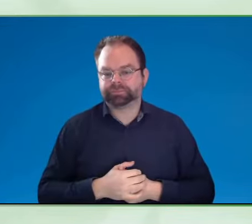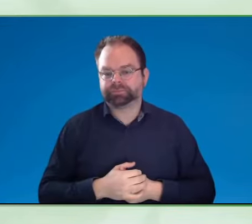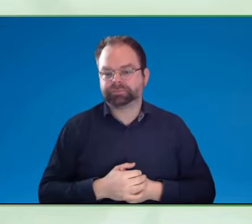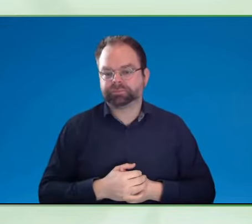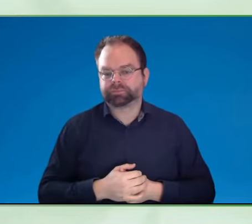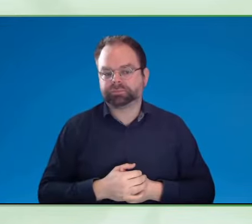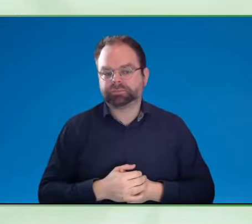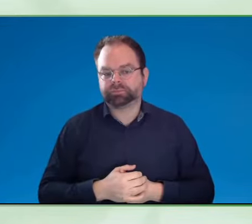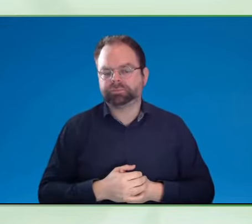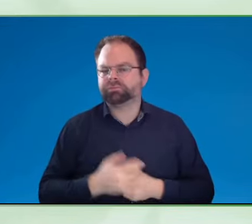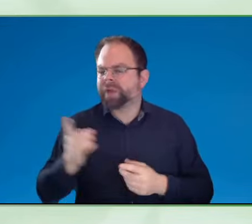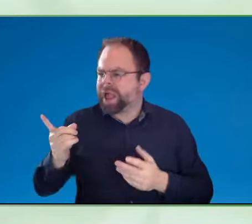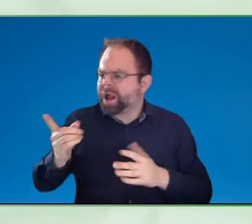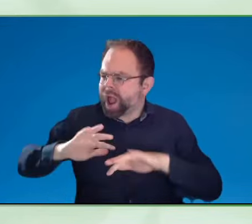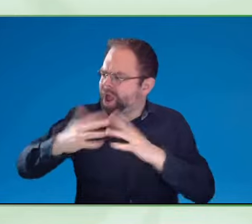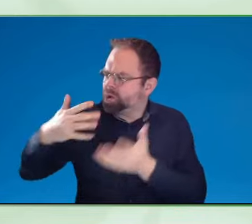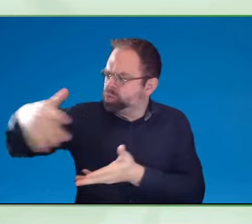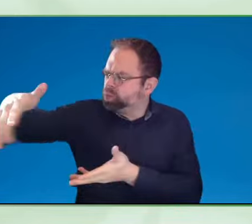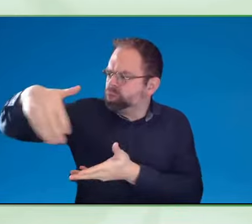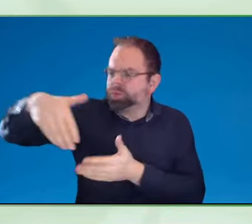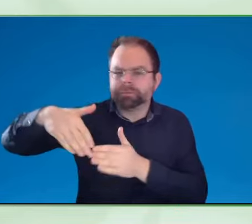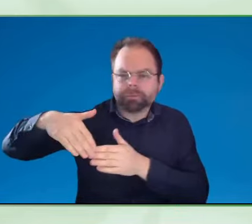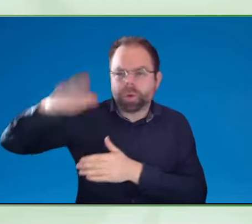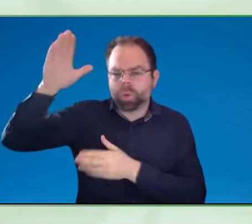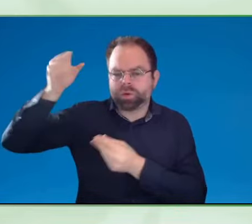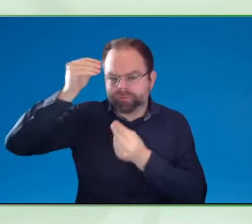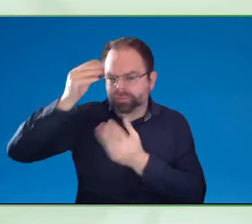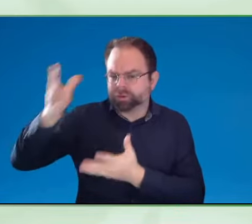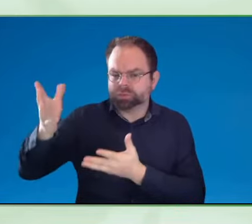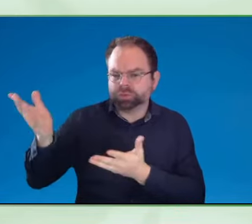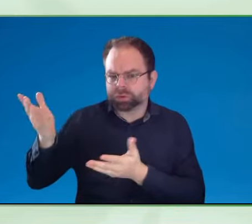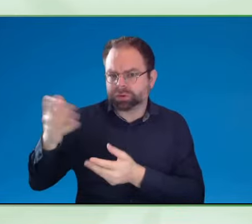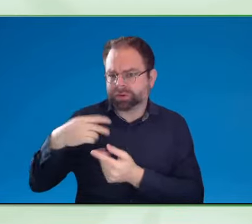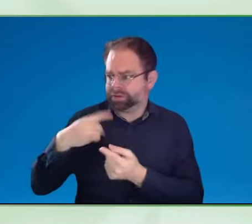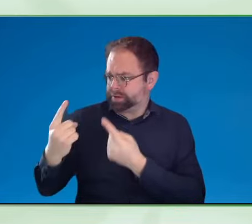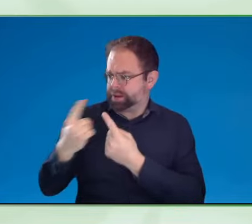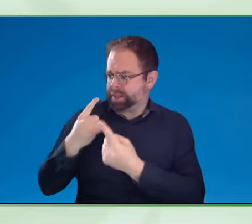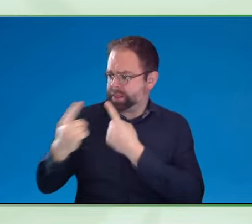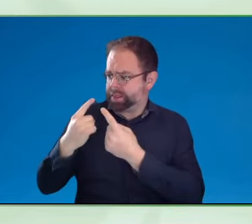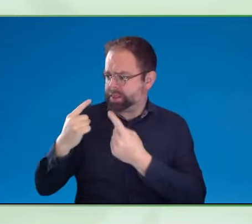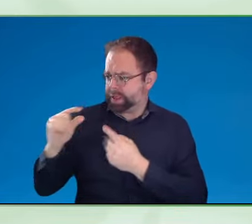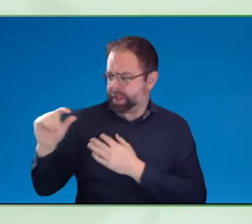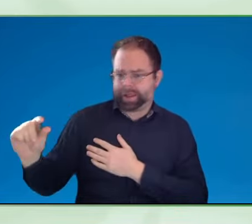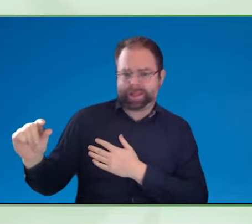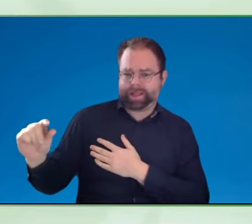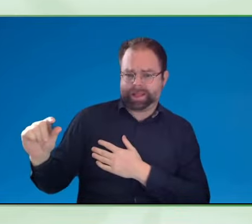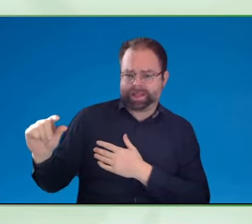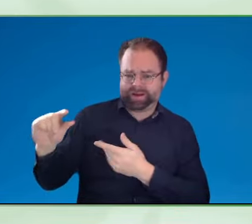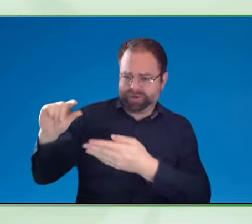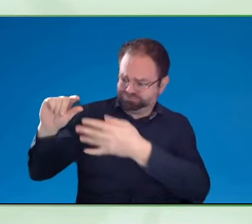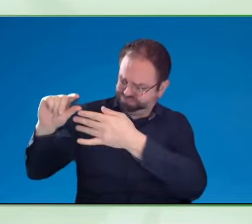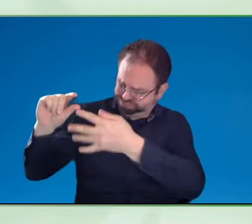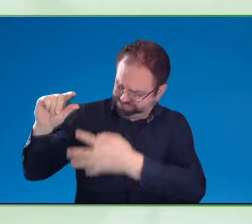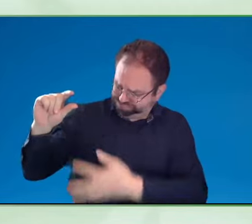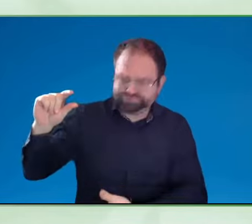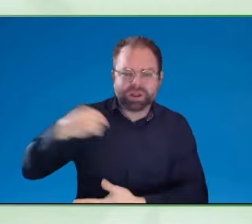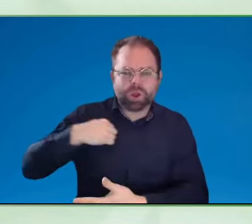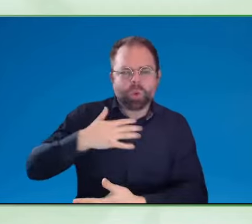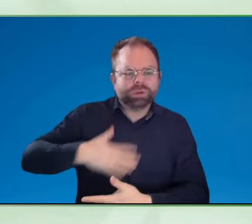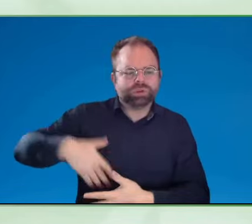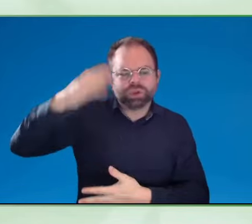I'm a librarian and I have a lot of information to share.